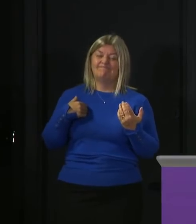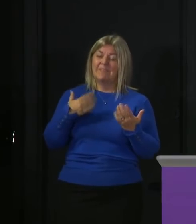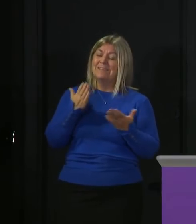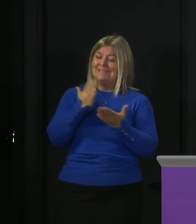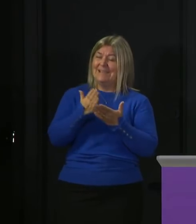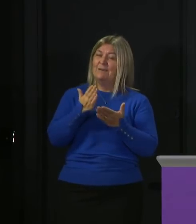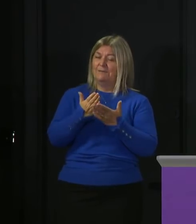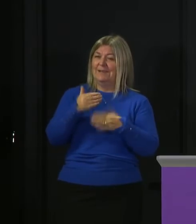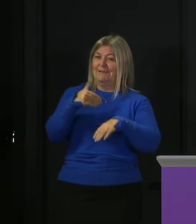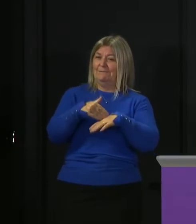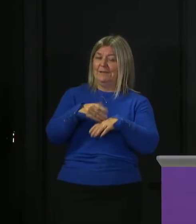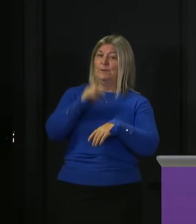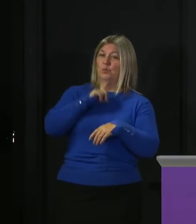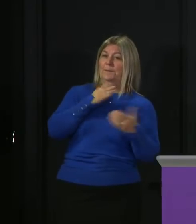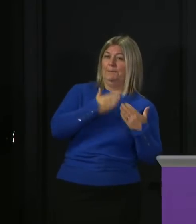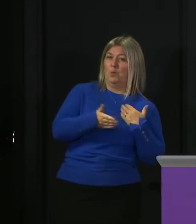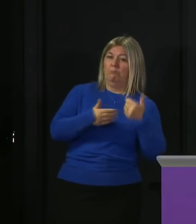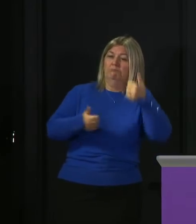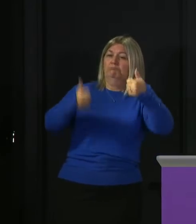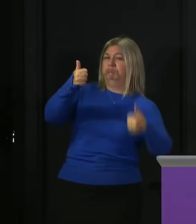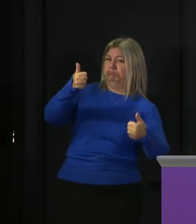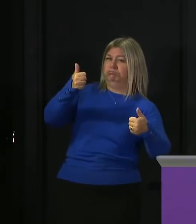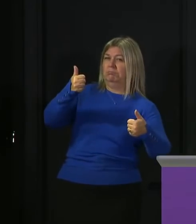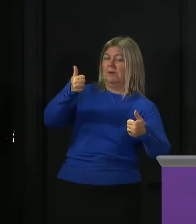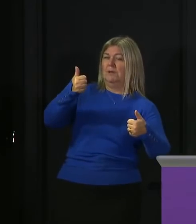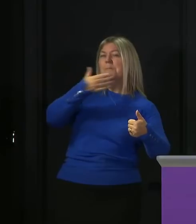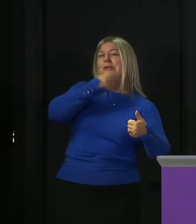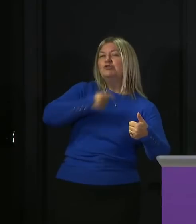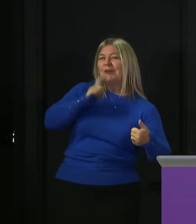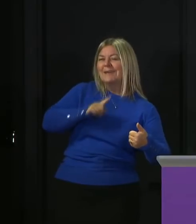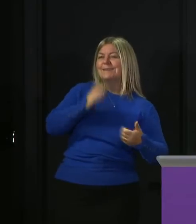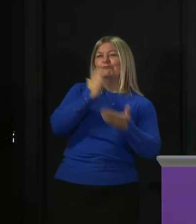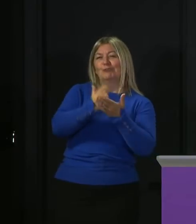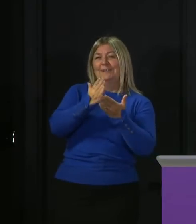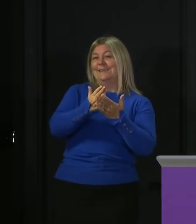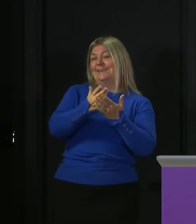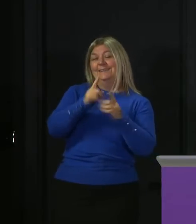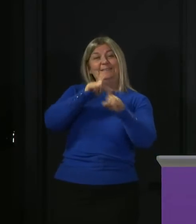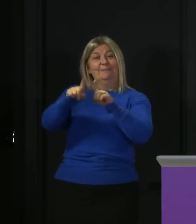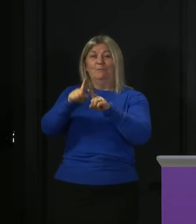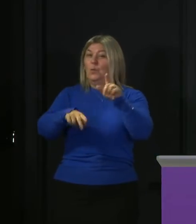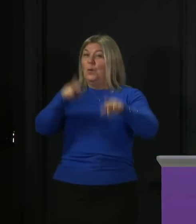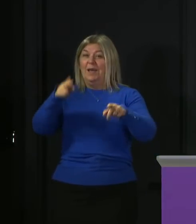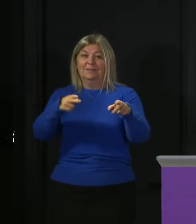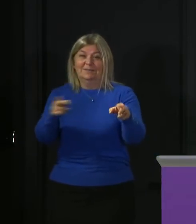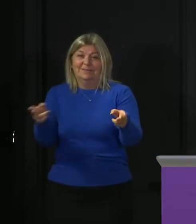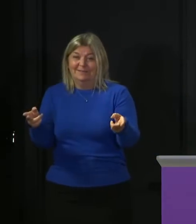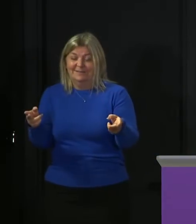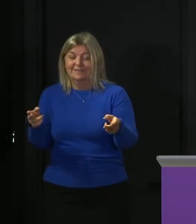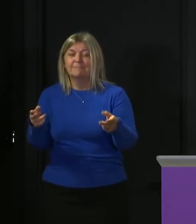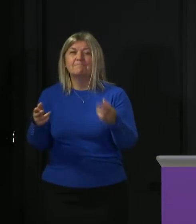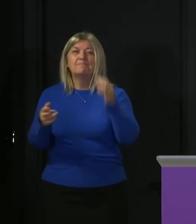to this crisis in all sorts of different ways. in the earlier part when we were talking a lot,